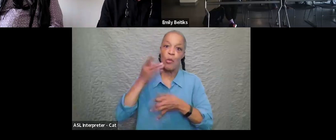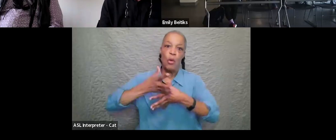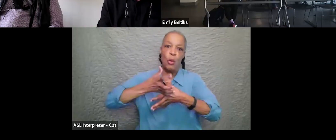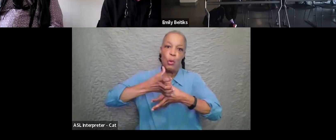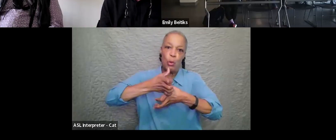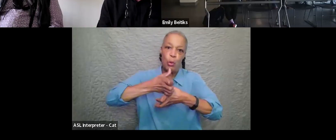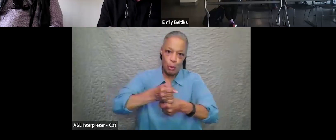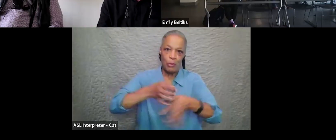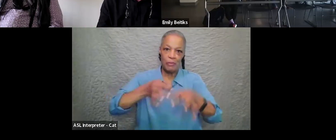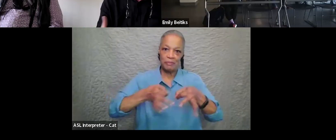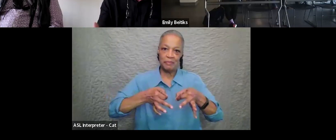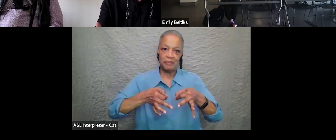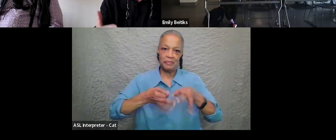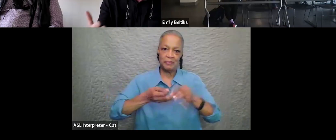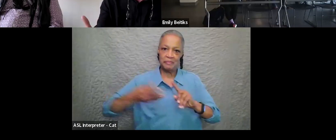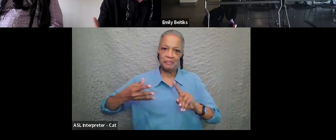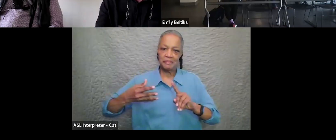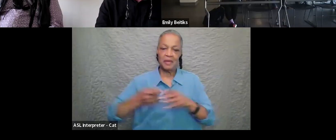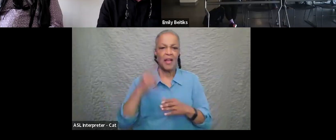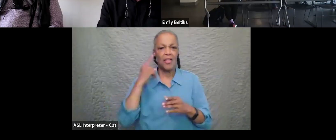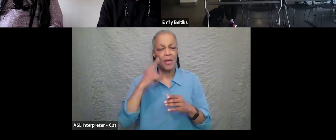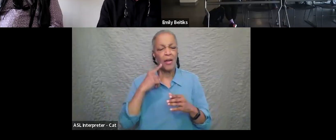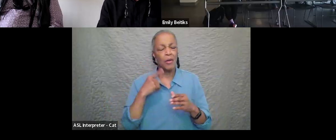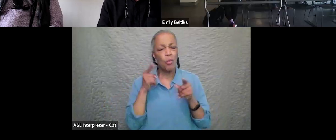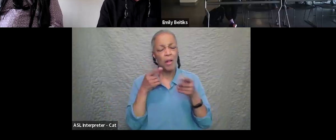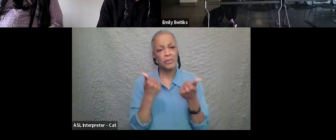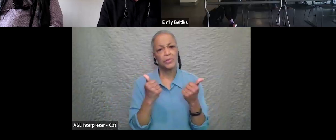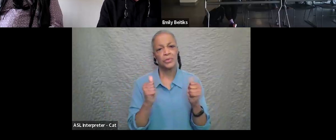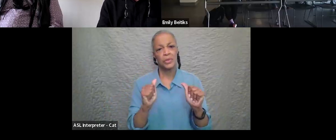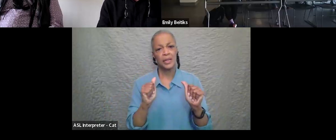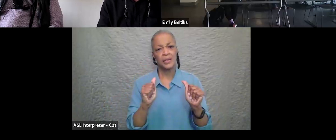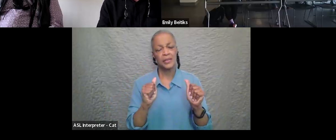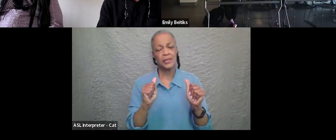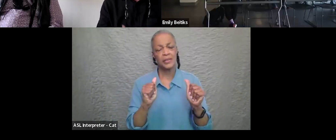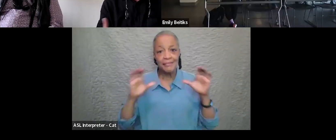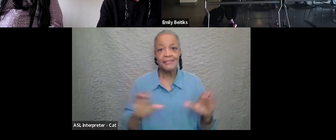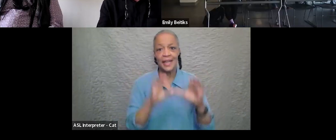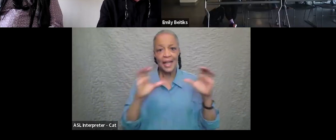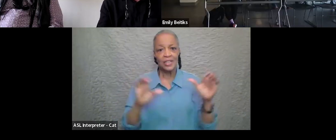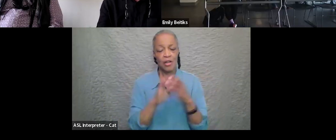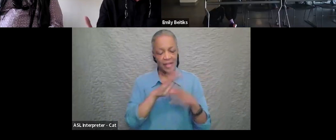I thought, after trying to get some action on this internally, I wound up writing about it,